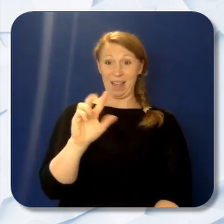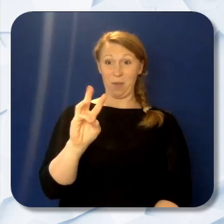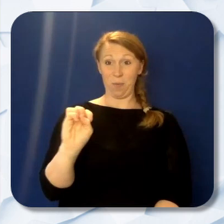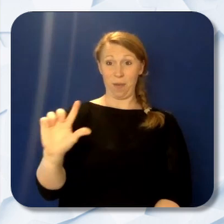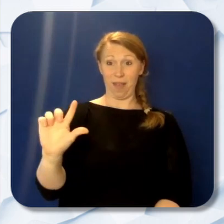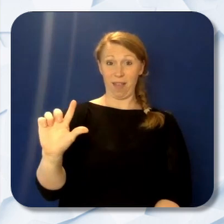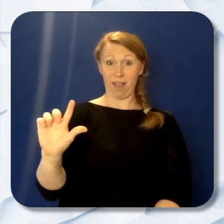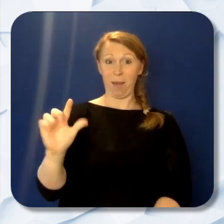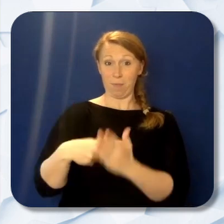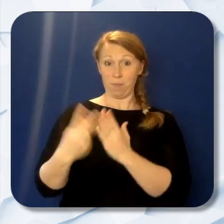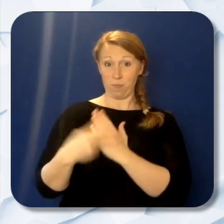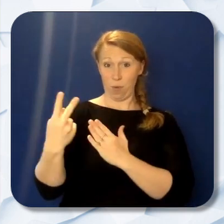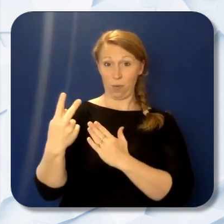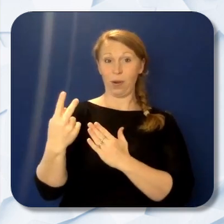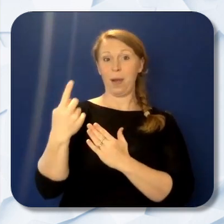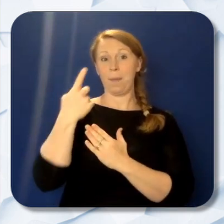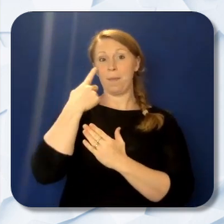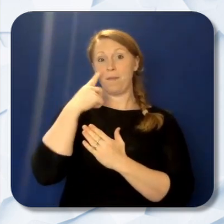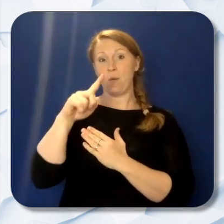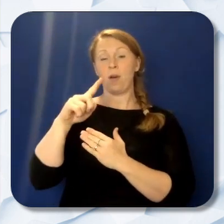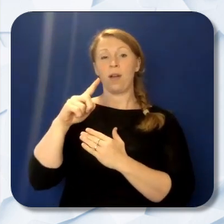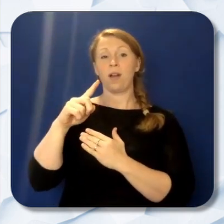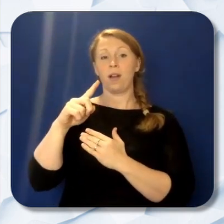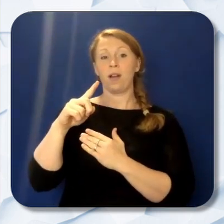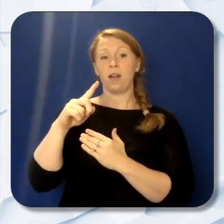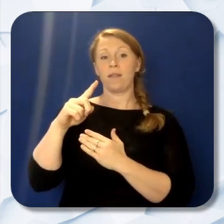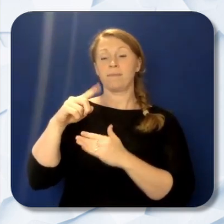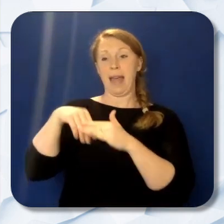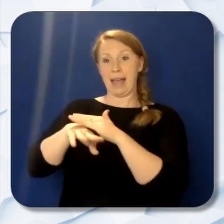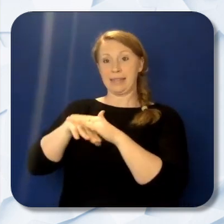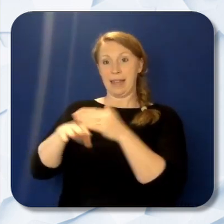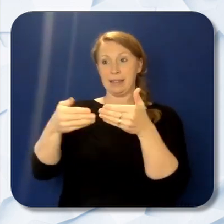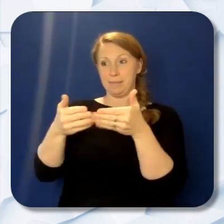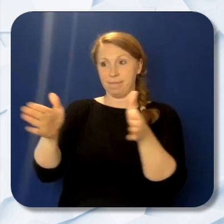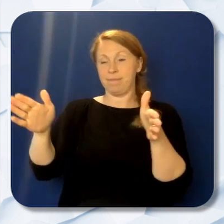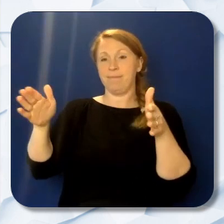abuse and mental health services, administration to expand access to school and community based